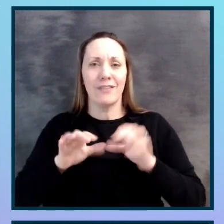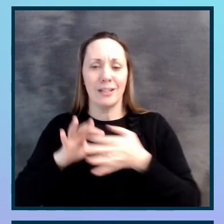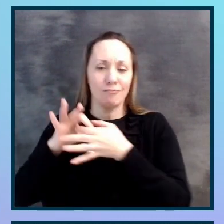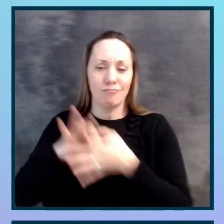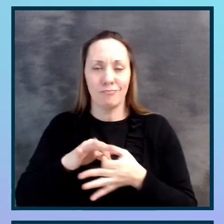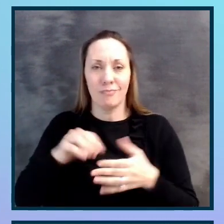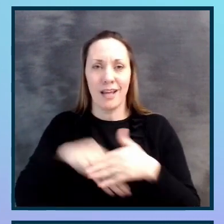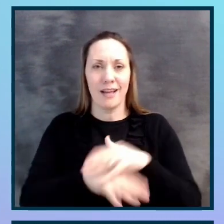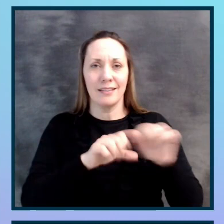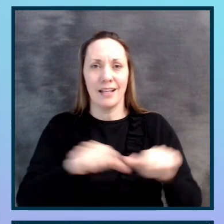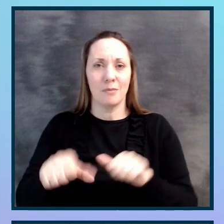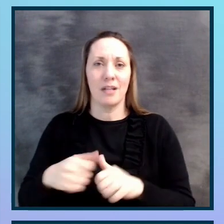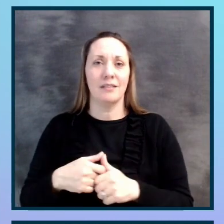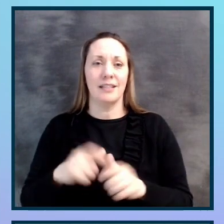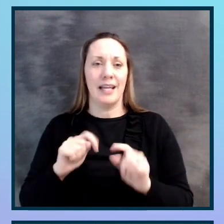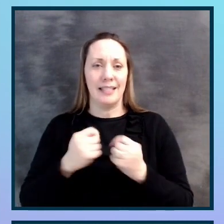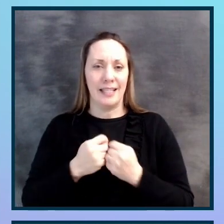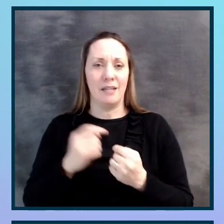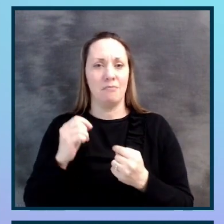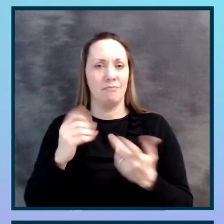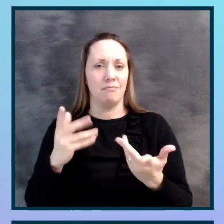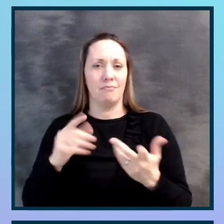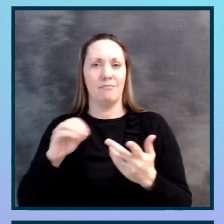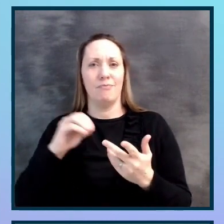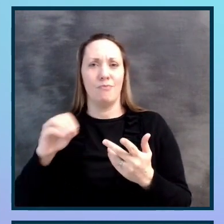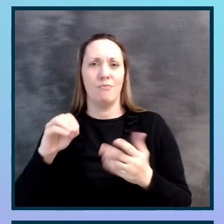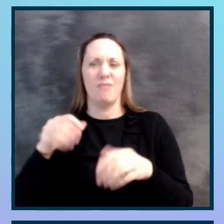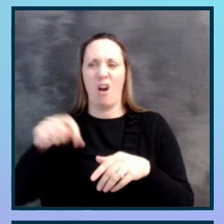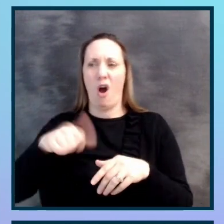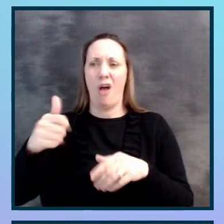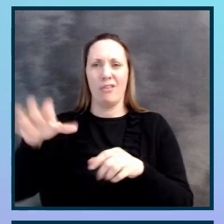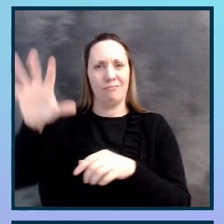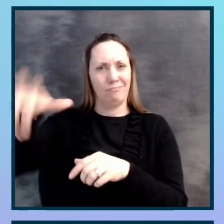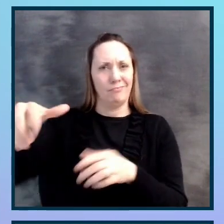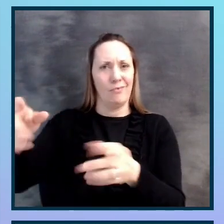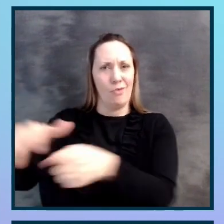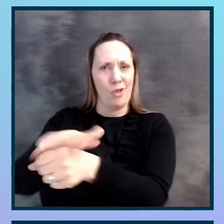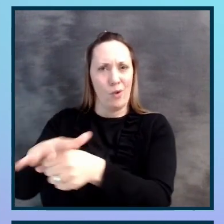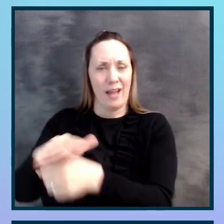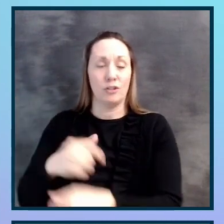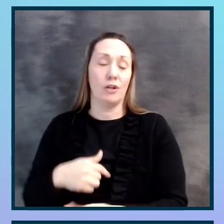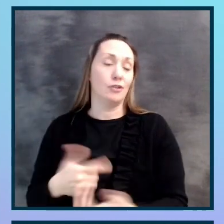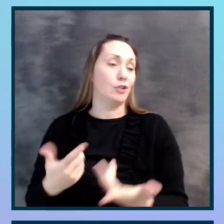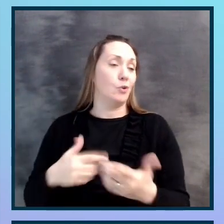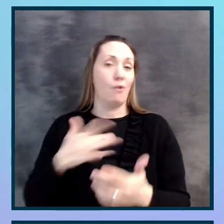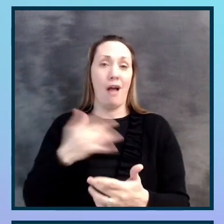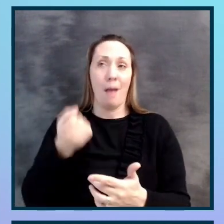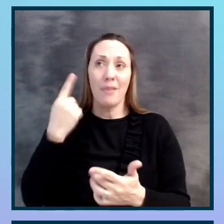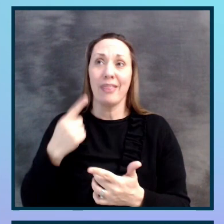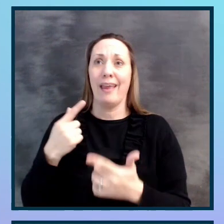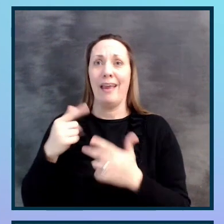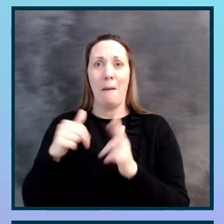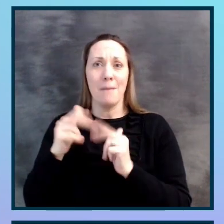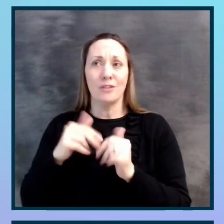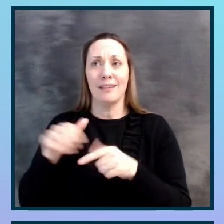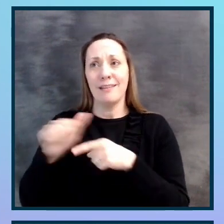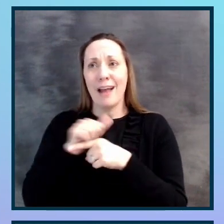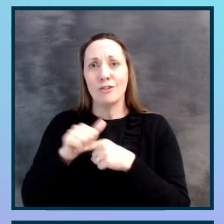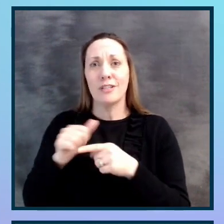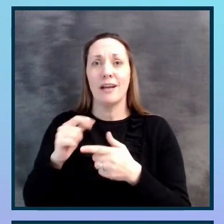and team offsite, everything from customer fireside chats, to empathy building exercises, to learning how to do sign language.